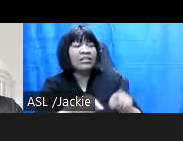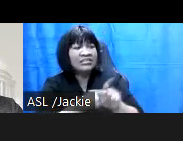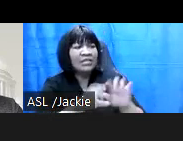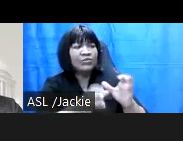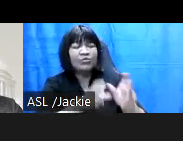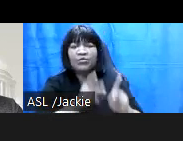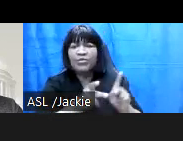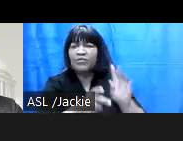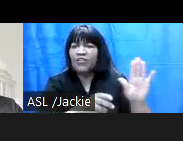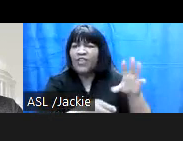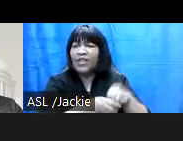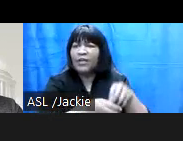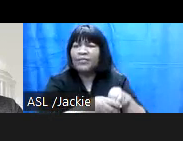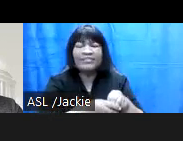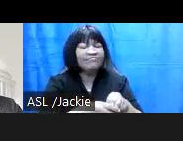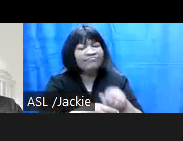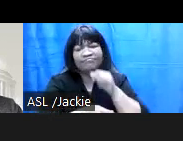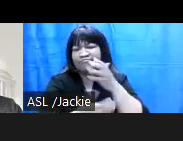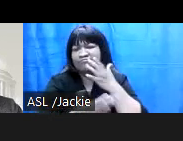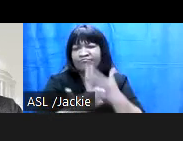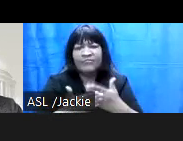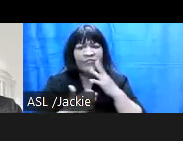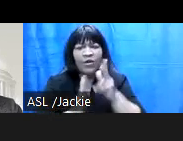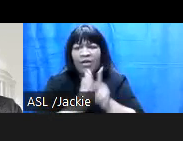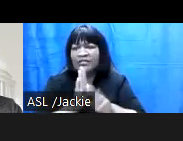input is to the detriment of equity policy and development outcomes.